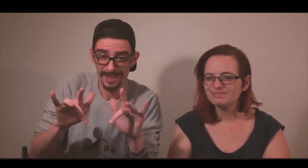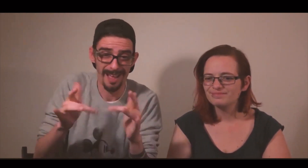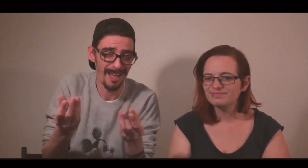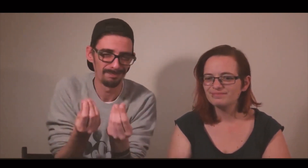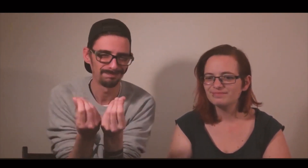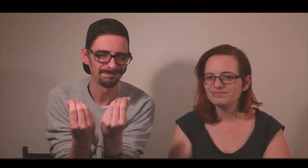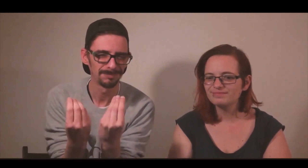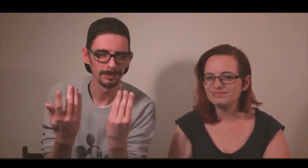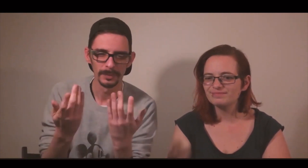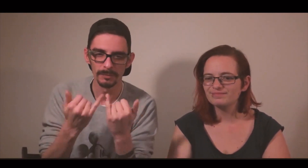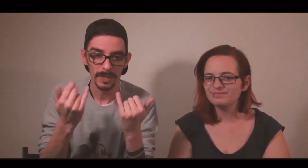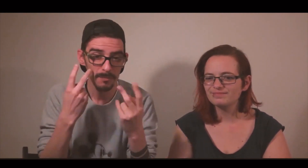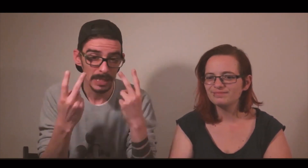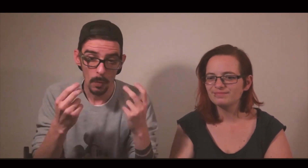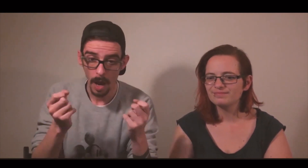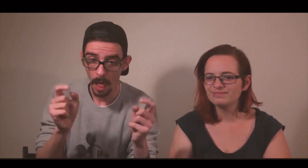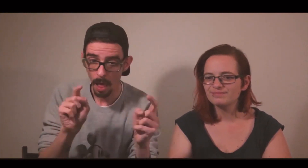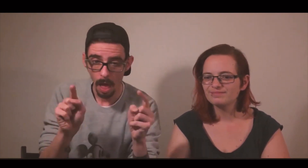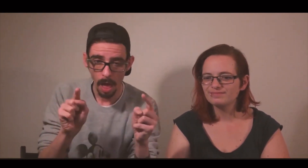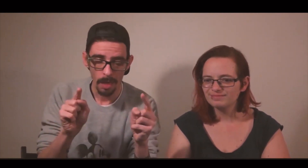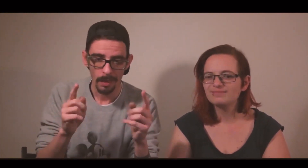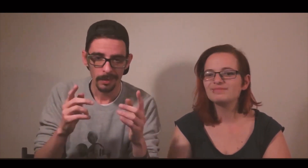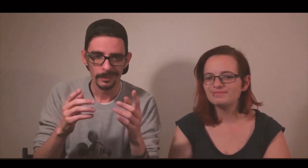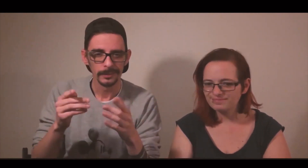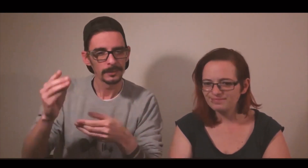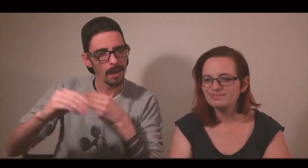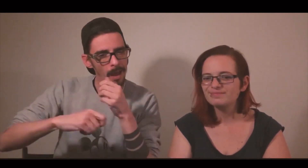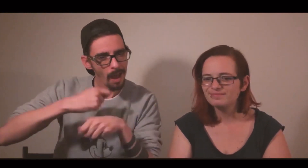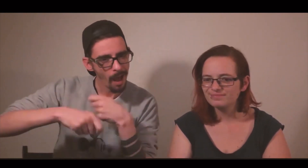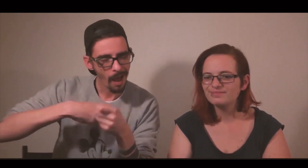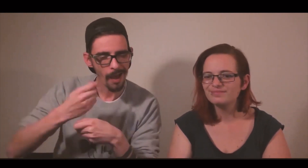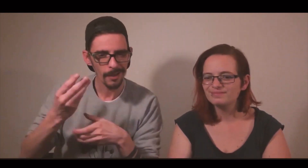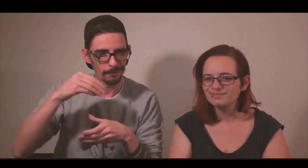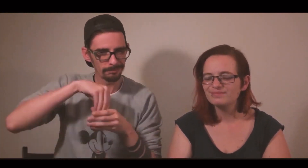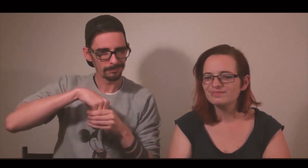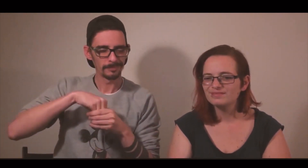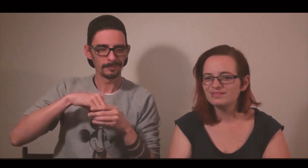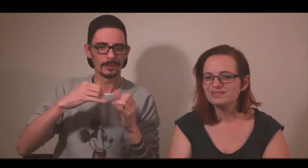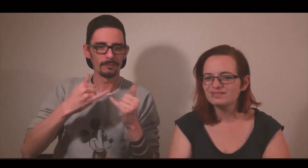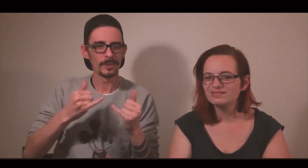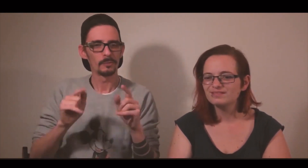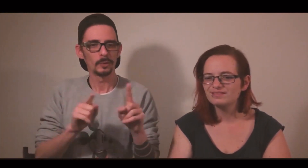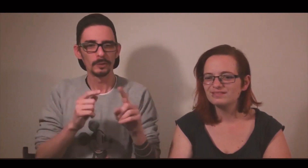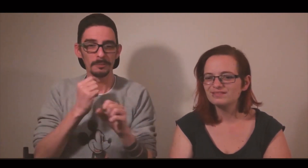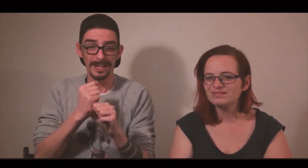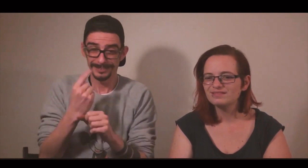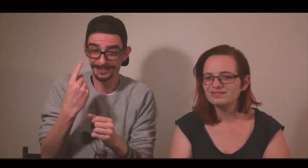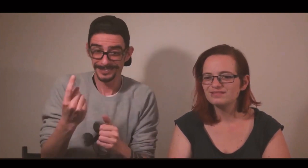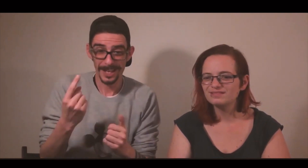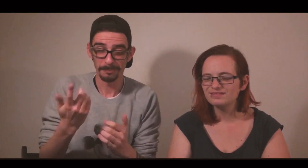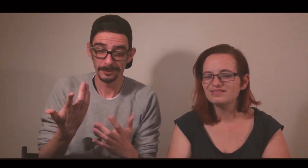He rediscovered the music in visuality and learned new approaches to create and produce music again.